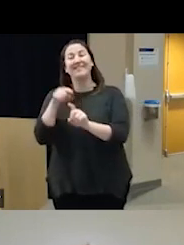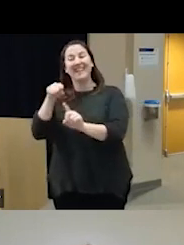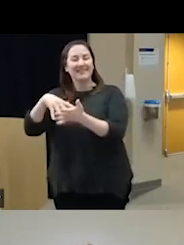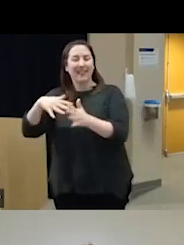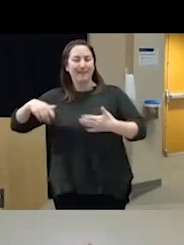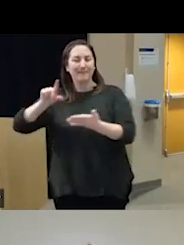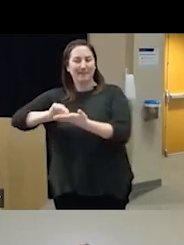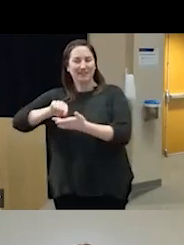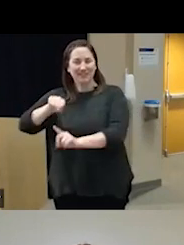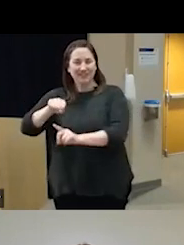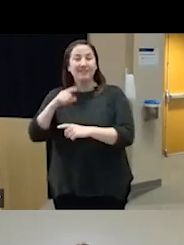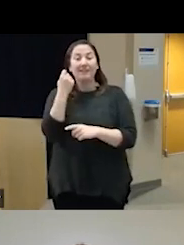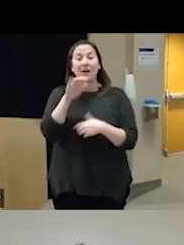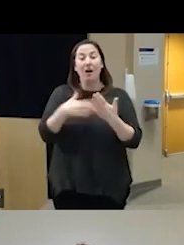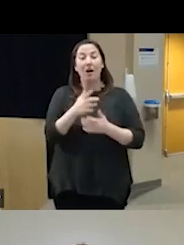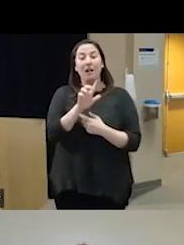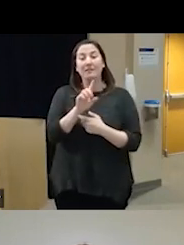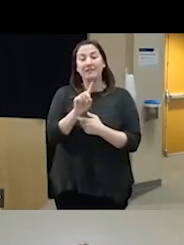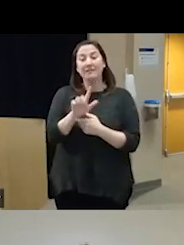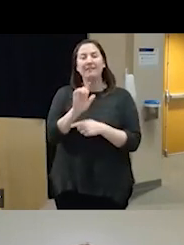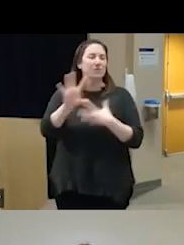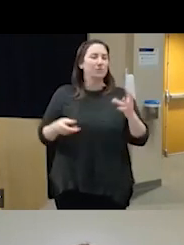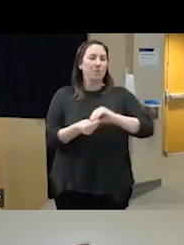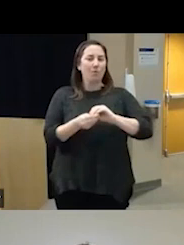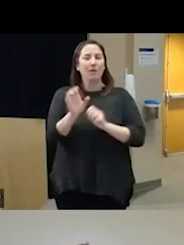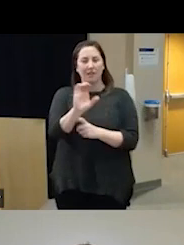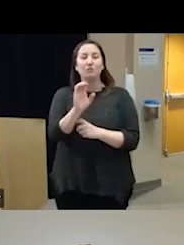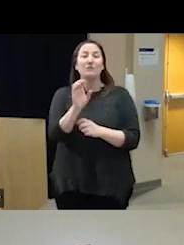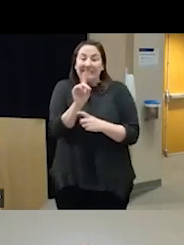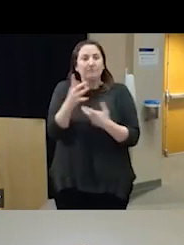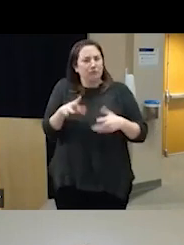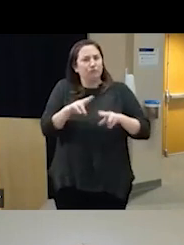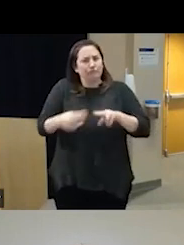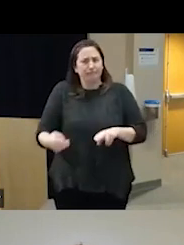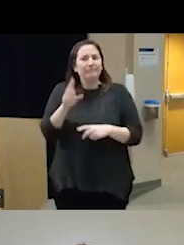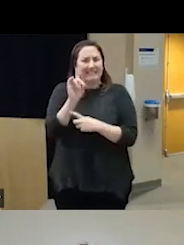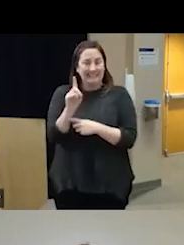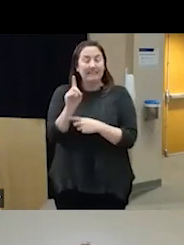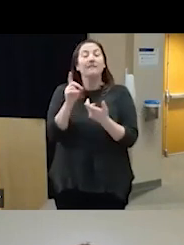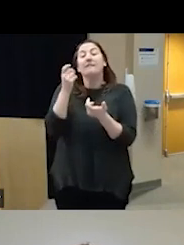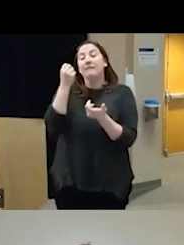at least LDL and total cholesterol also reduced without compromising total pants.